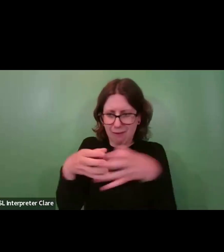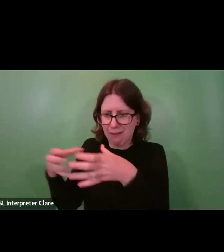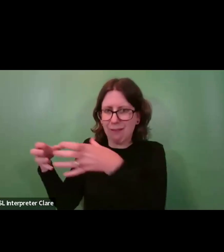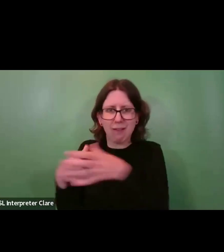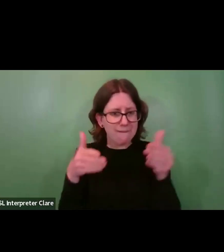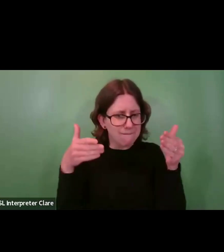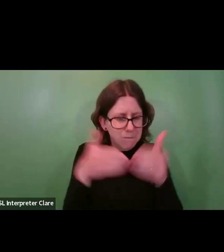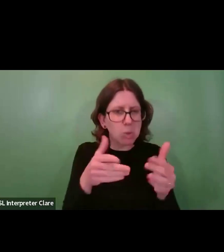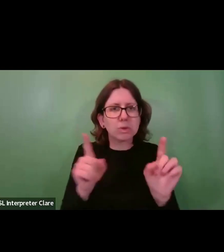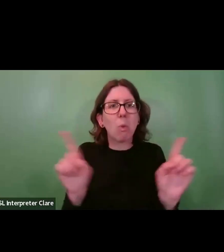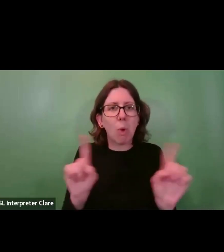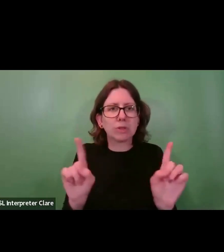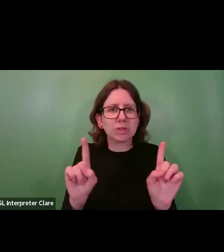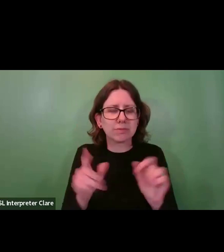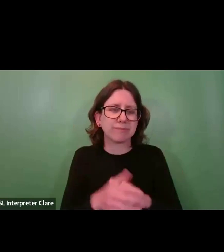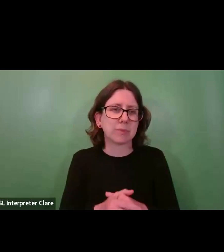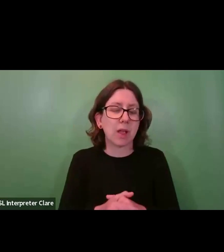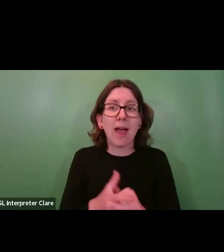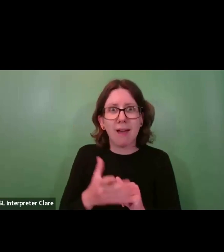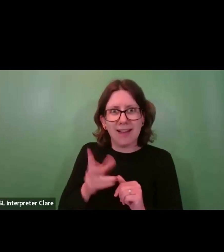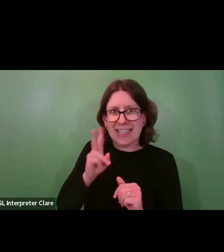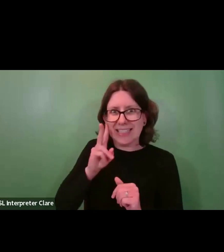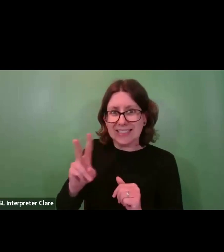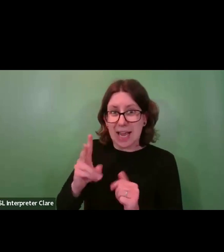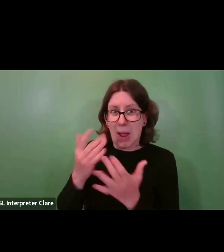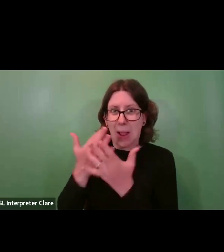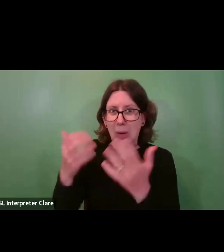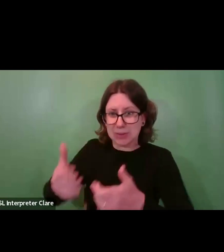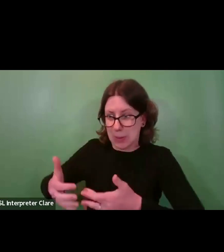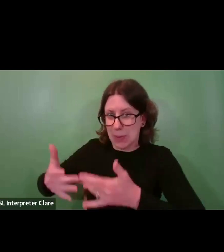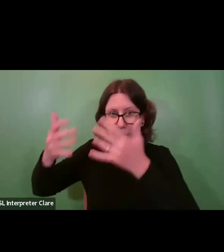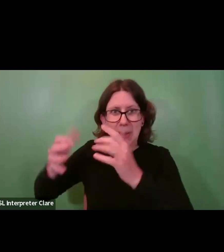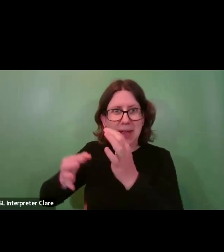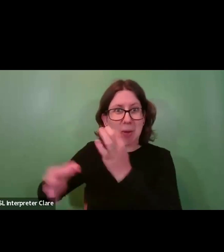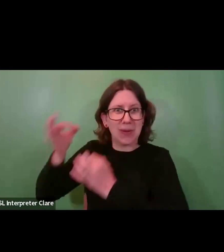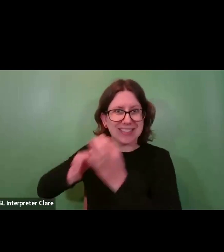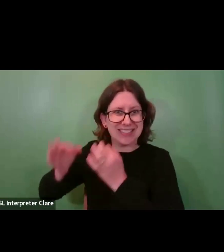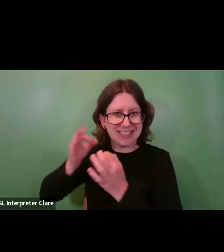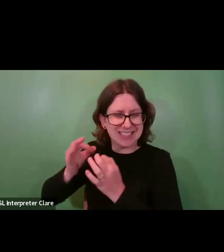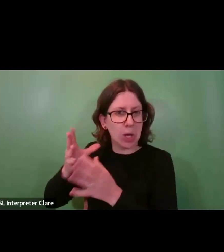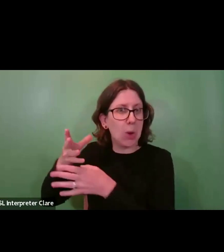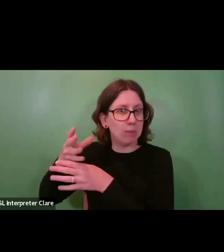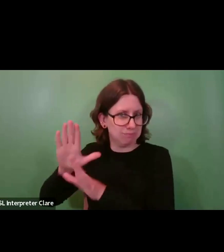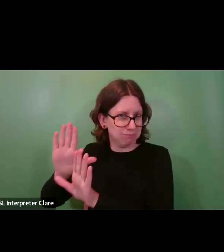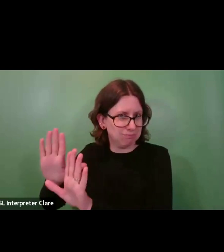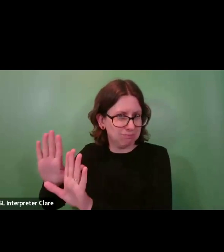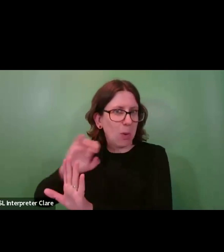the different offerings available. I can see we've had quite a few questions coming through, so we will come to those. But in the meantime,